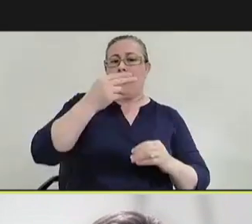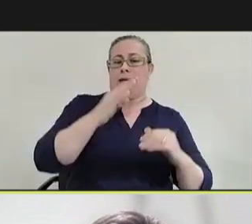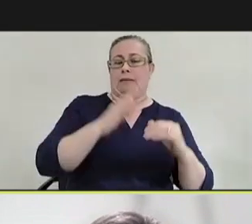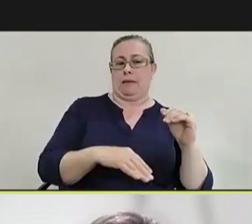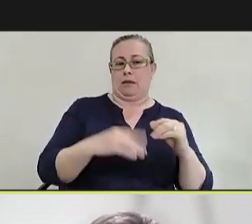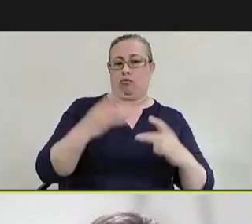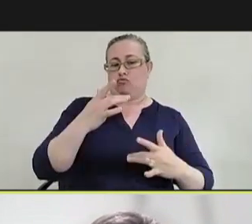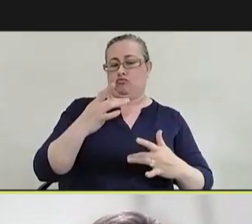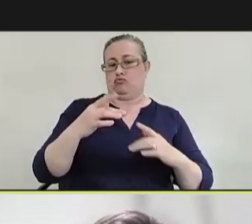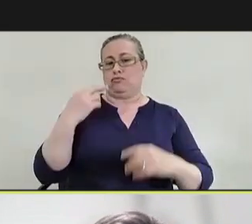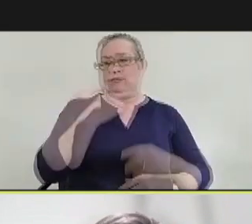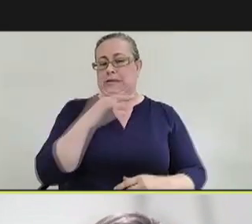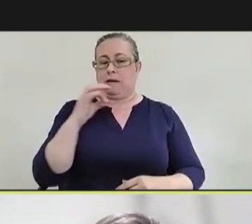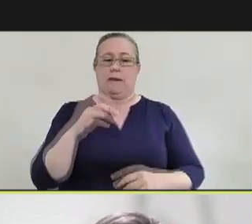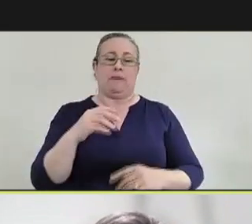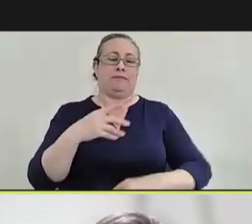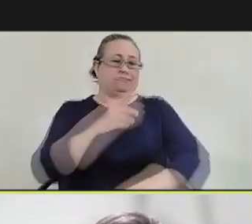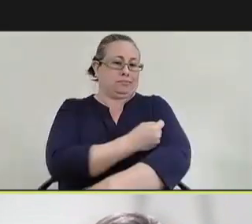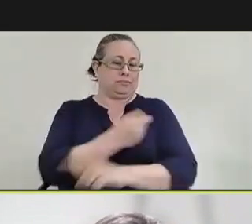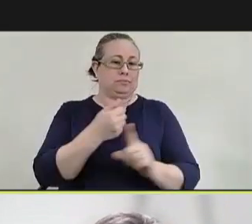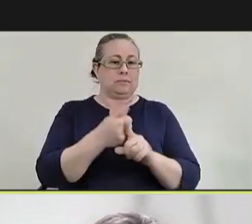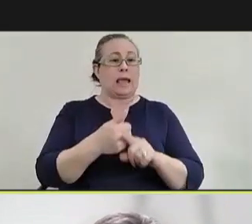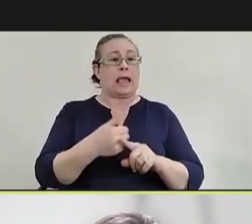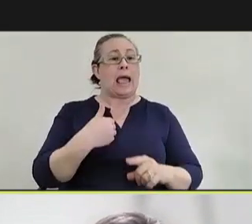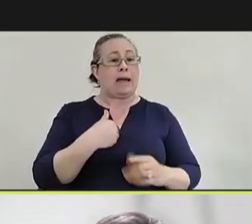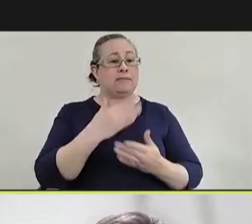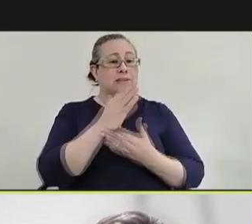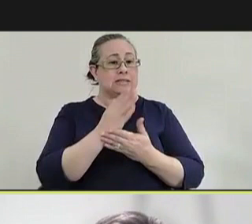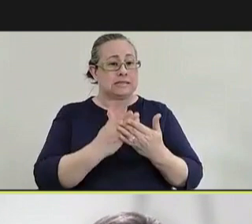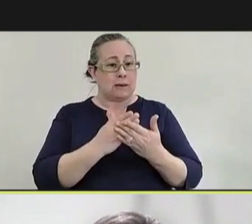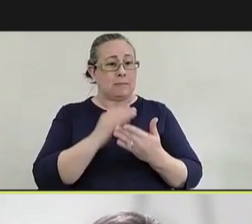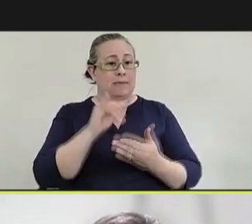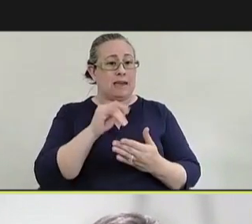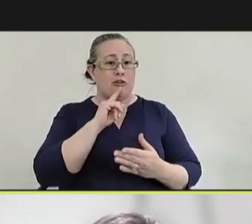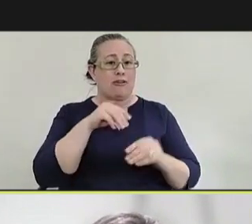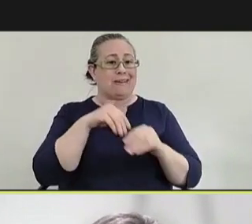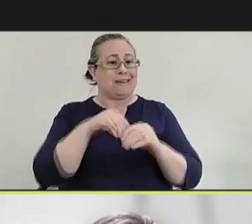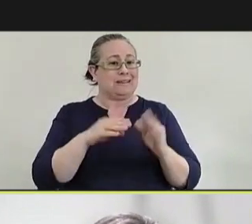We have a vaccine in development. The group B strep vaccine geared towards protecting infants